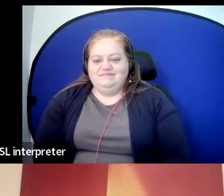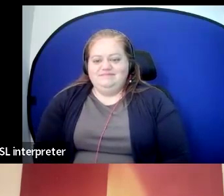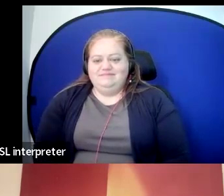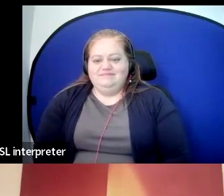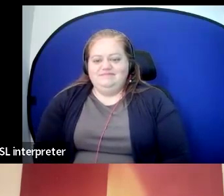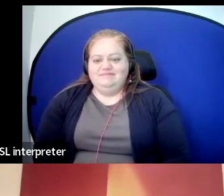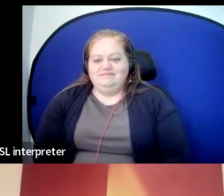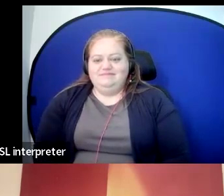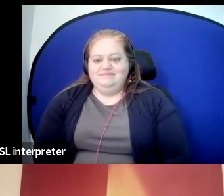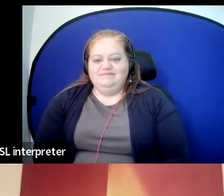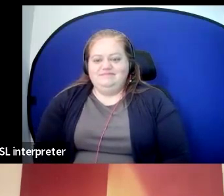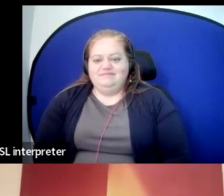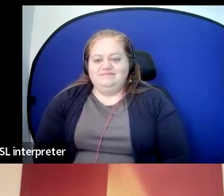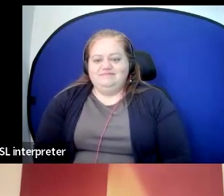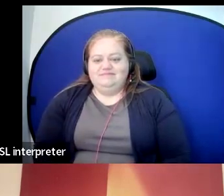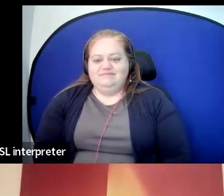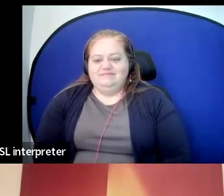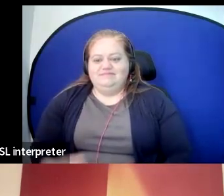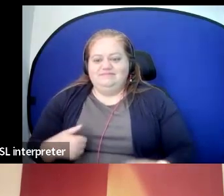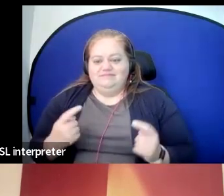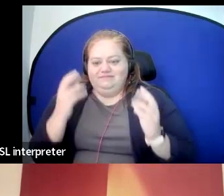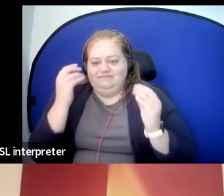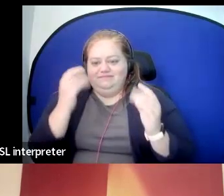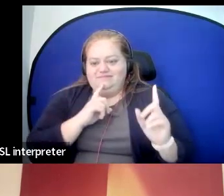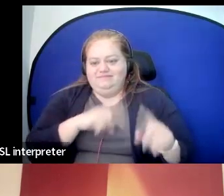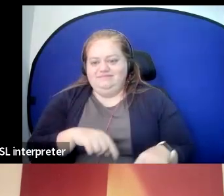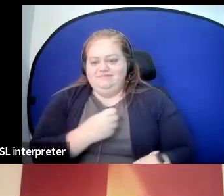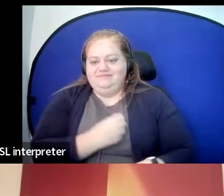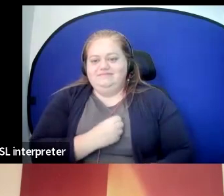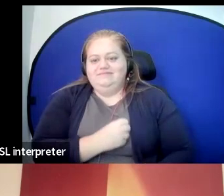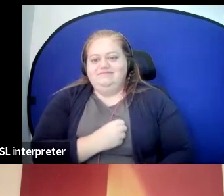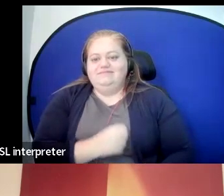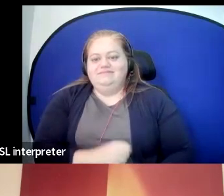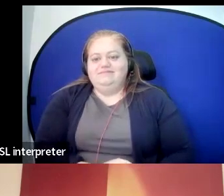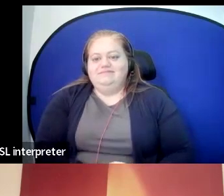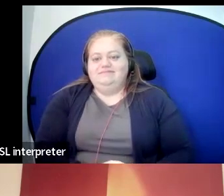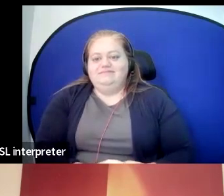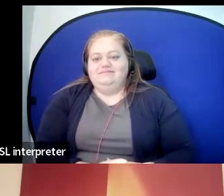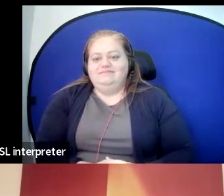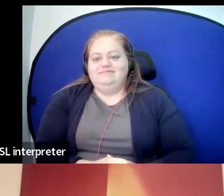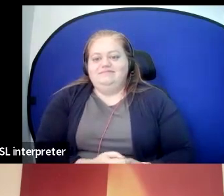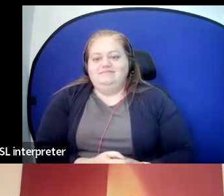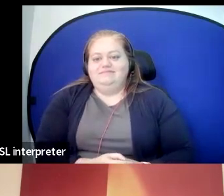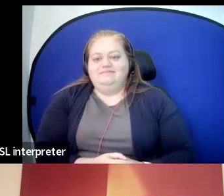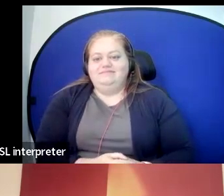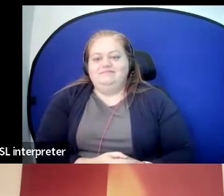I'm trying to think of an answer right now, sorry. Which reflects probably